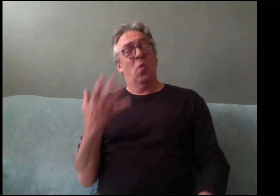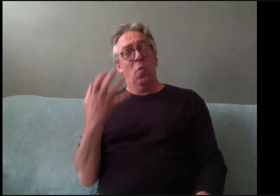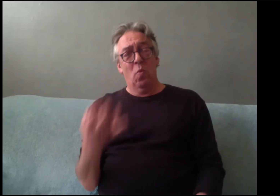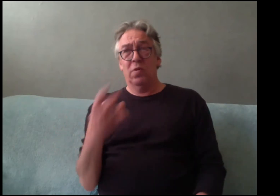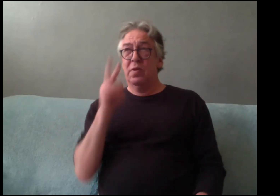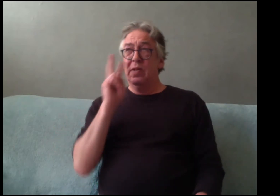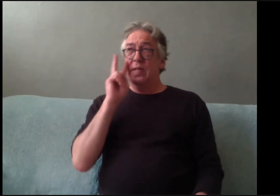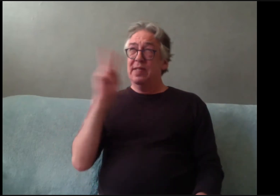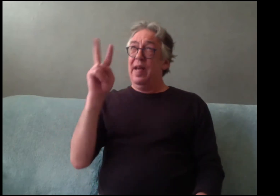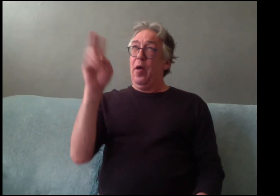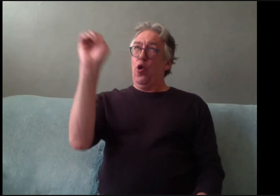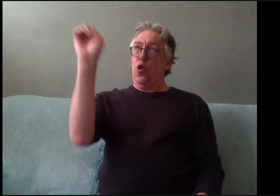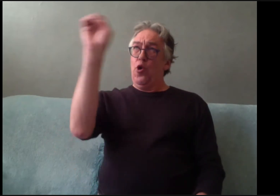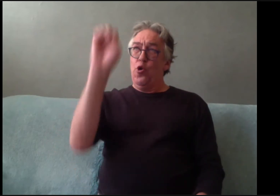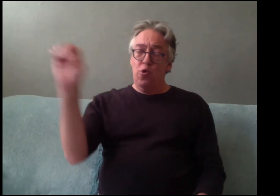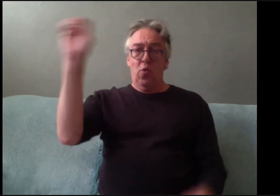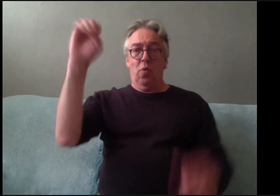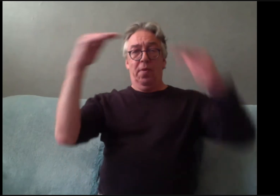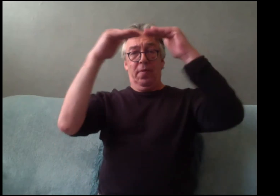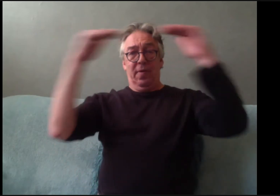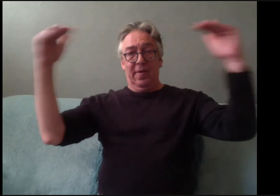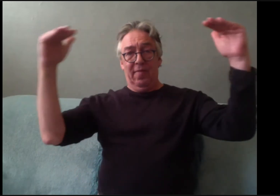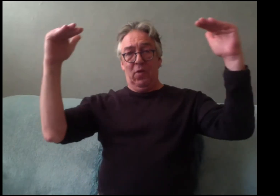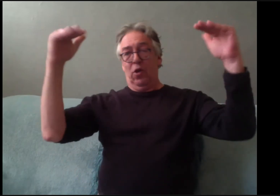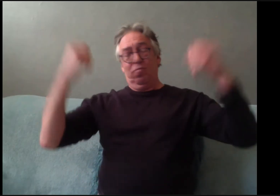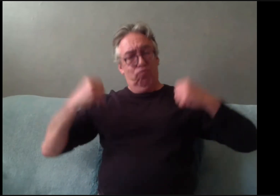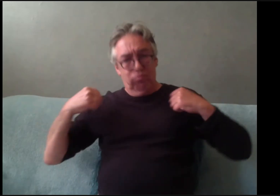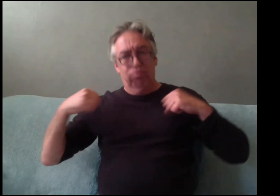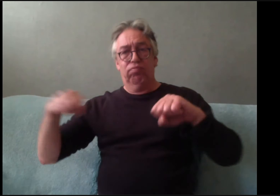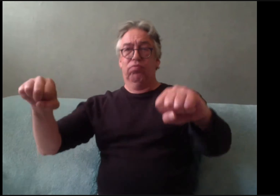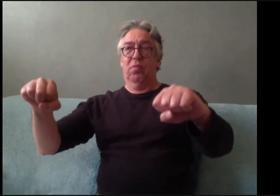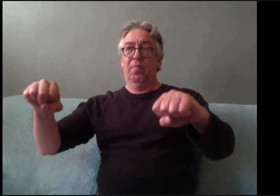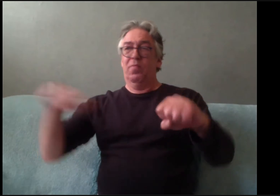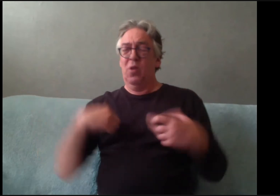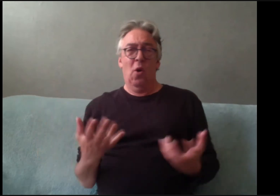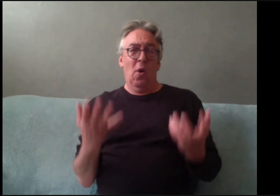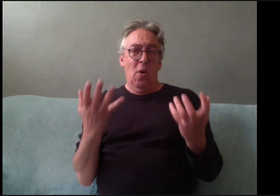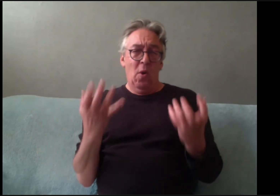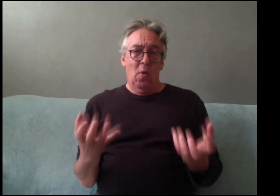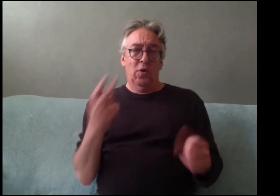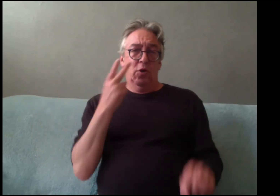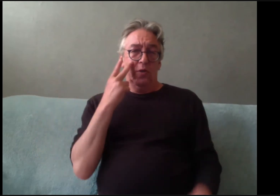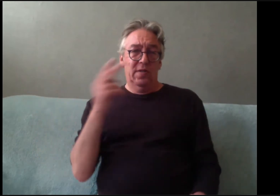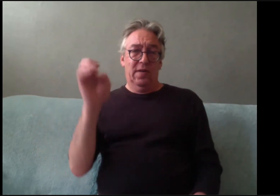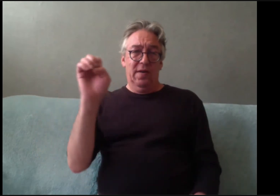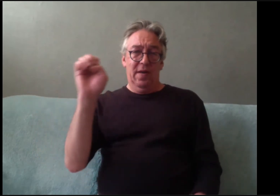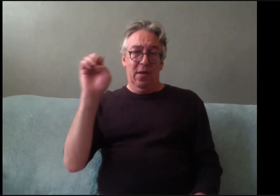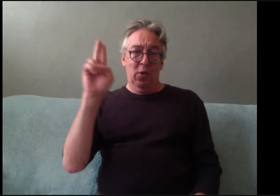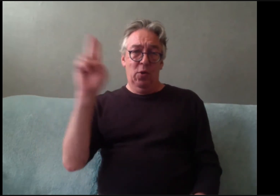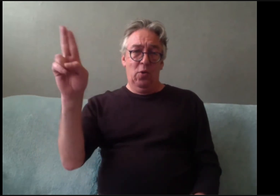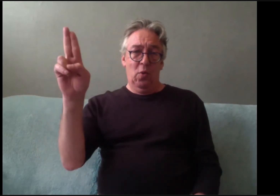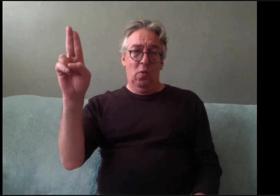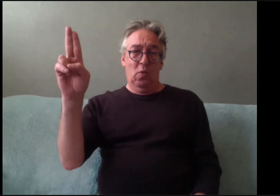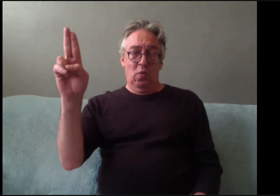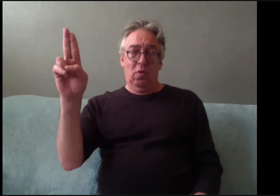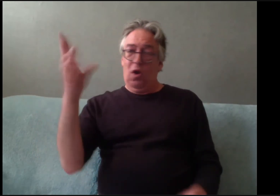We need a strong social Europe with real ambitions and resources in line with the CRPD.